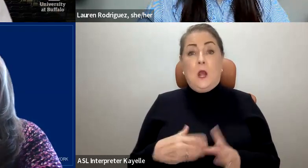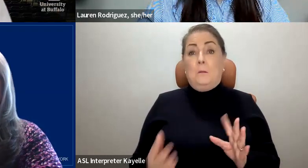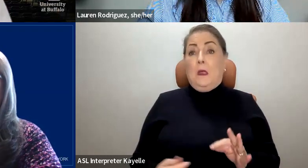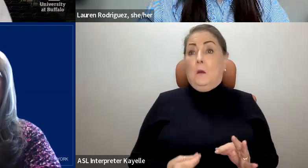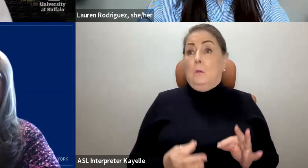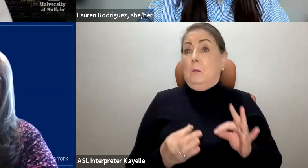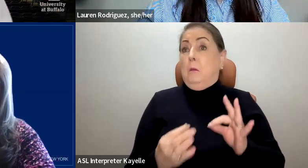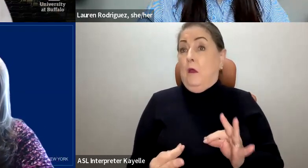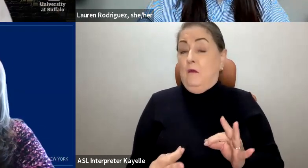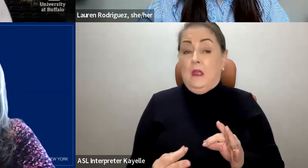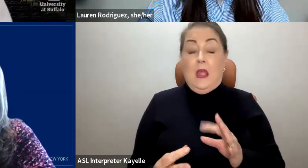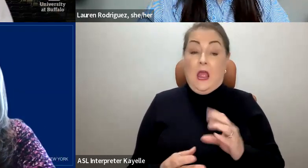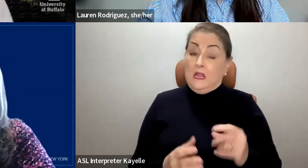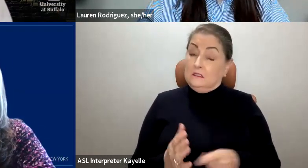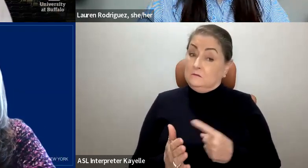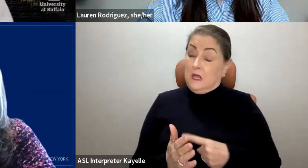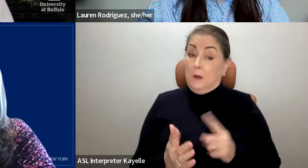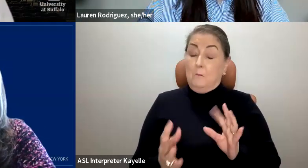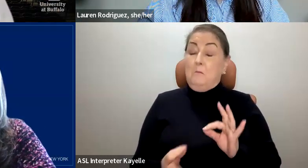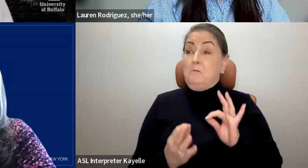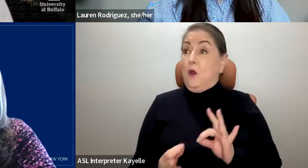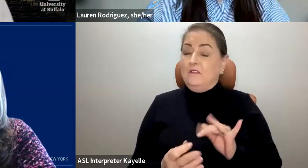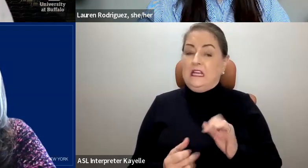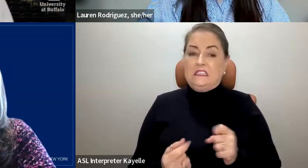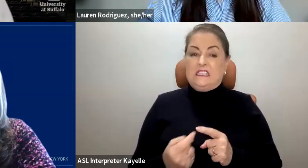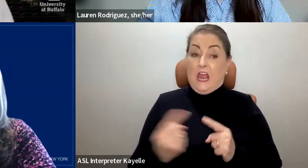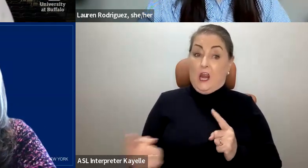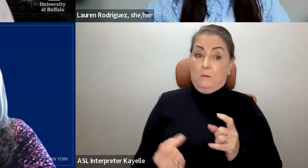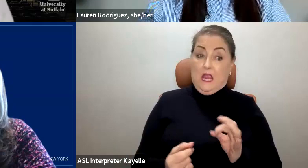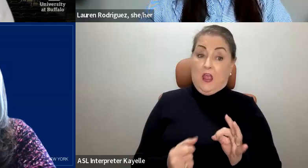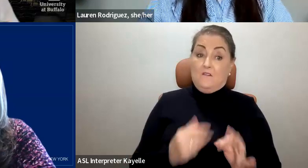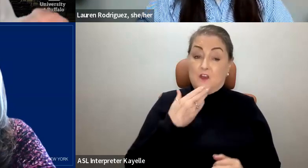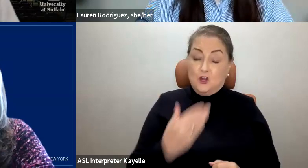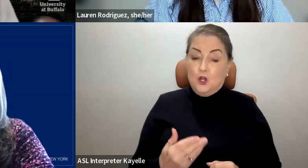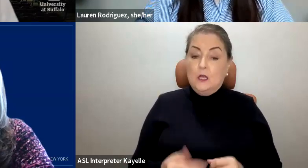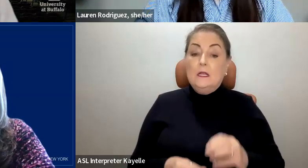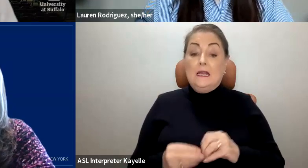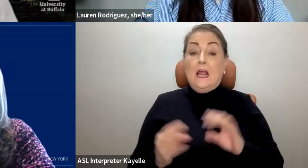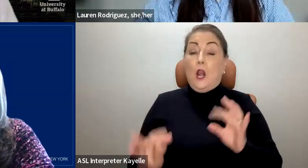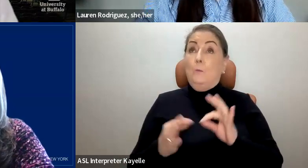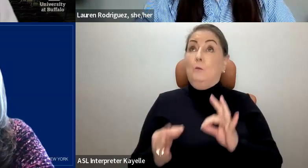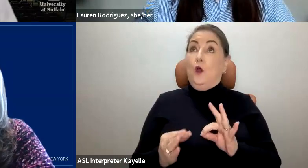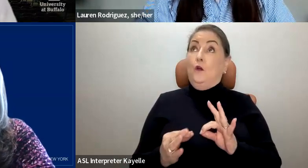perfect is the enemy of the good. In a perfect world, I would probably do much more in depth testing on all of these